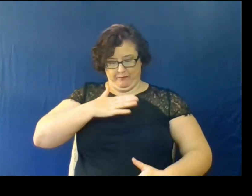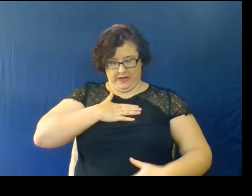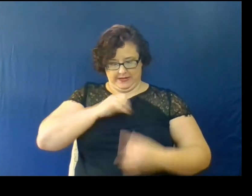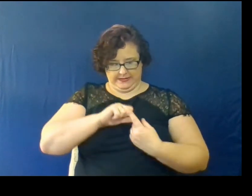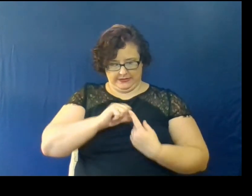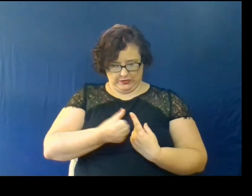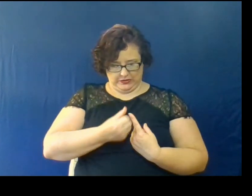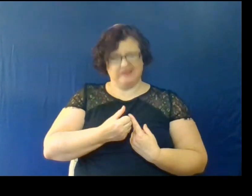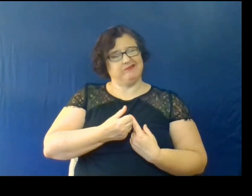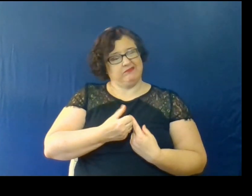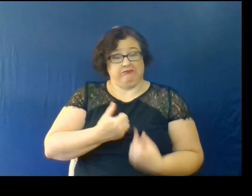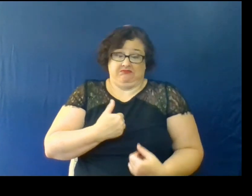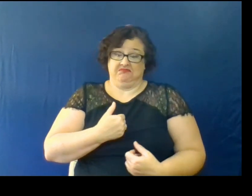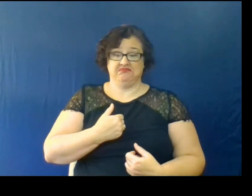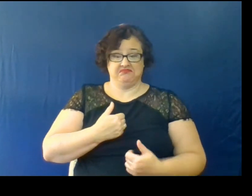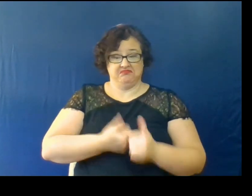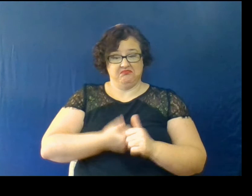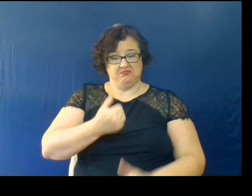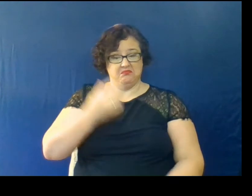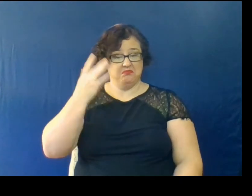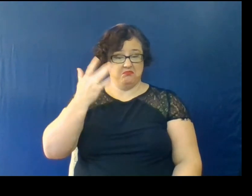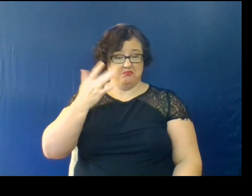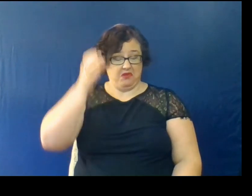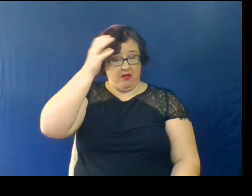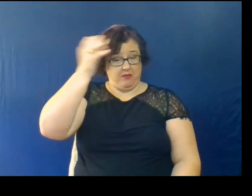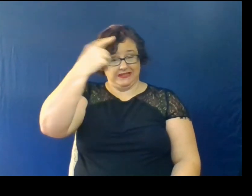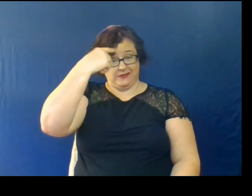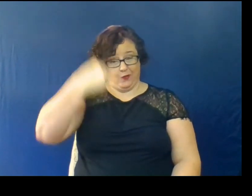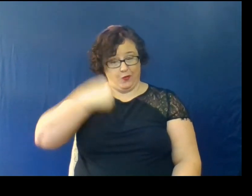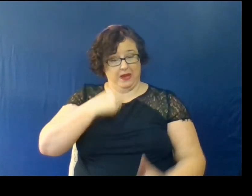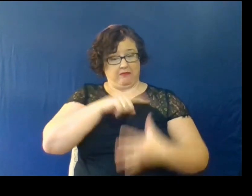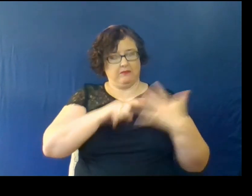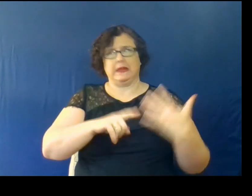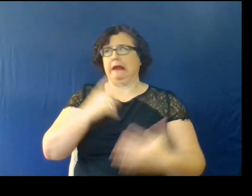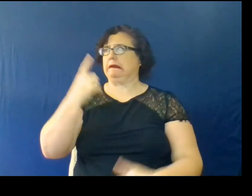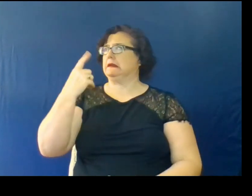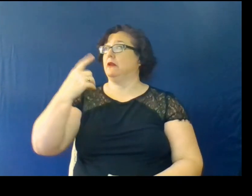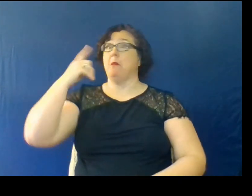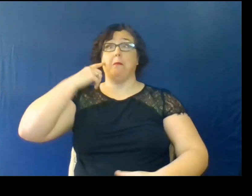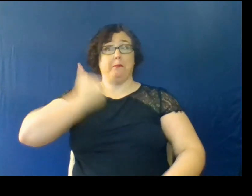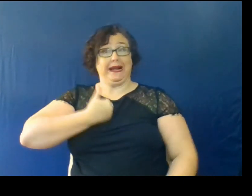most sense to me. I voted by mail what a week ago, two weeks ago. And I signed up for ballot